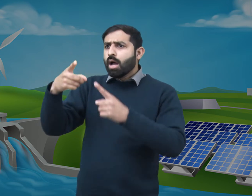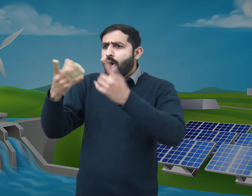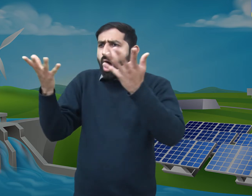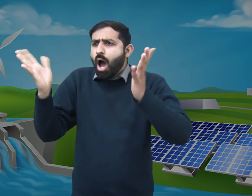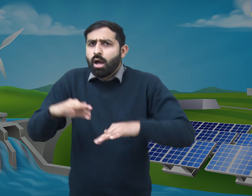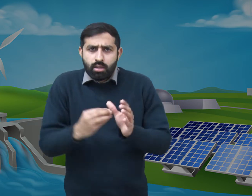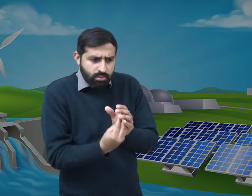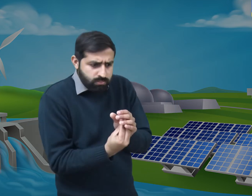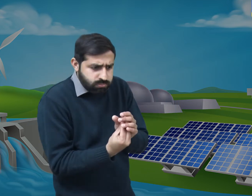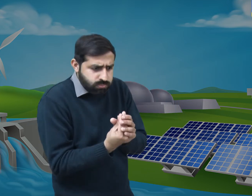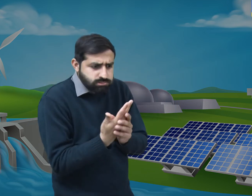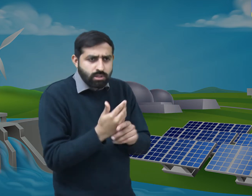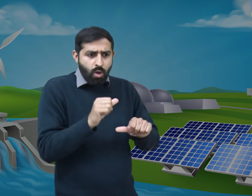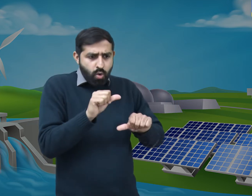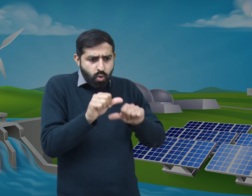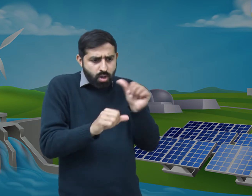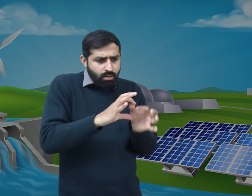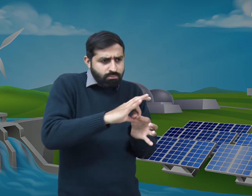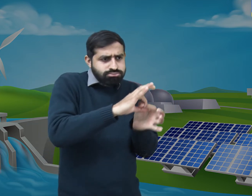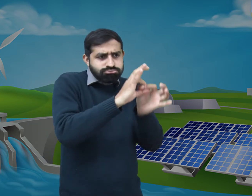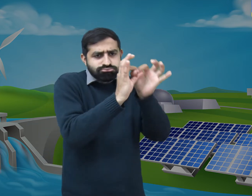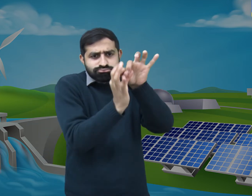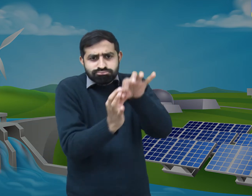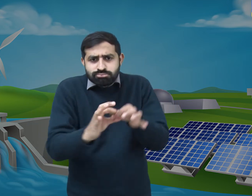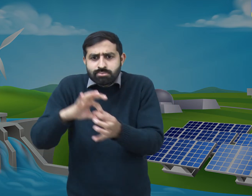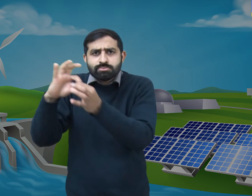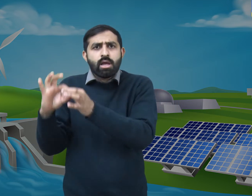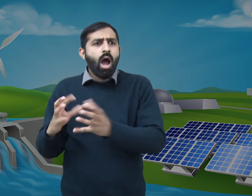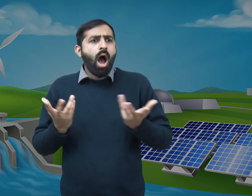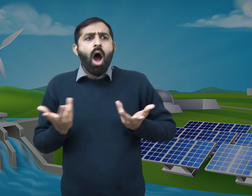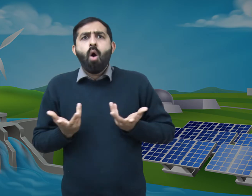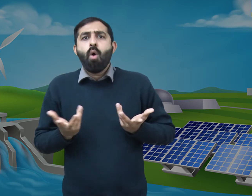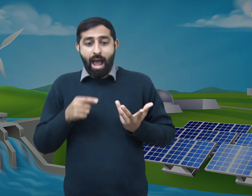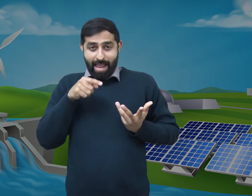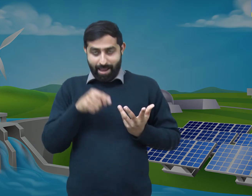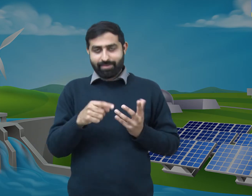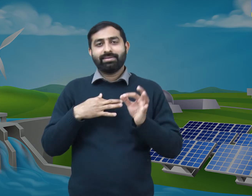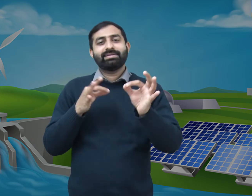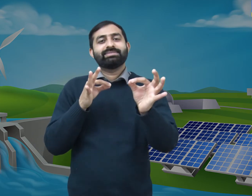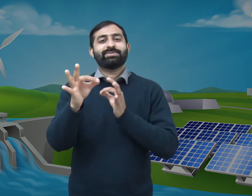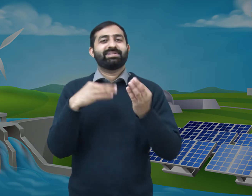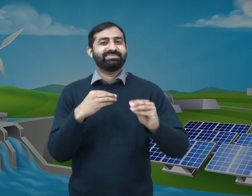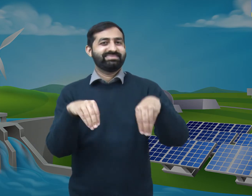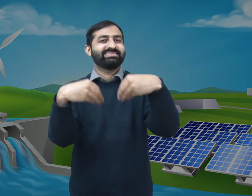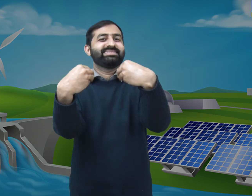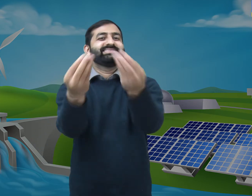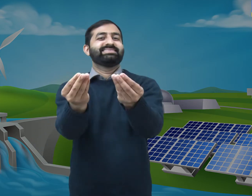How electricity is produced in a thermal power station? Let us discuss about this.